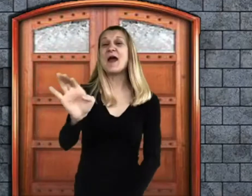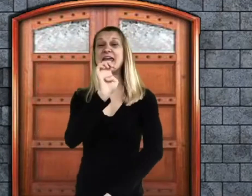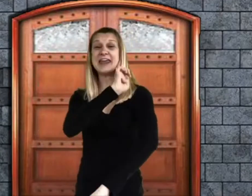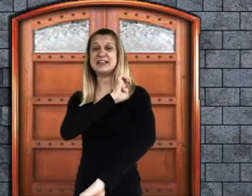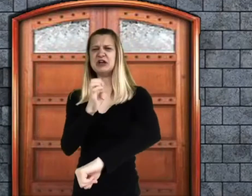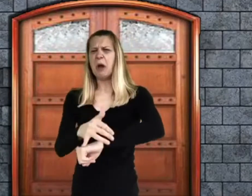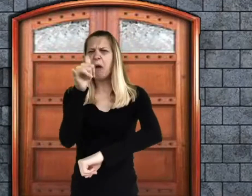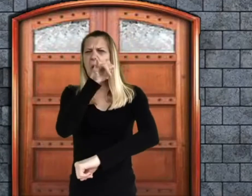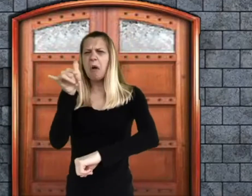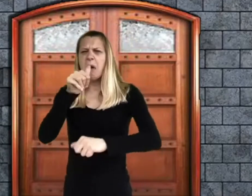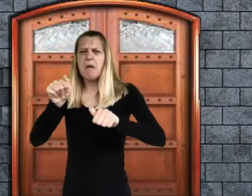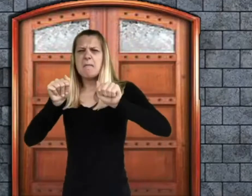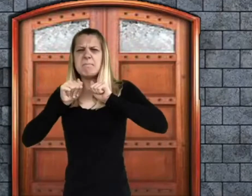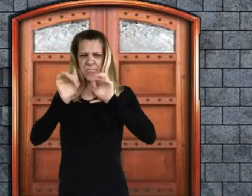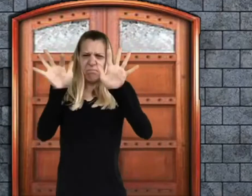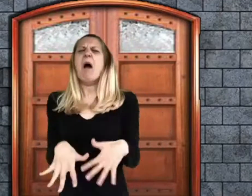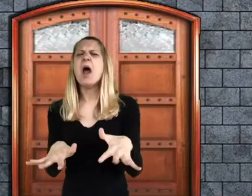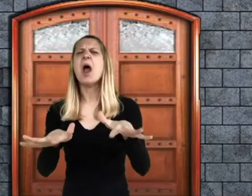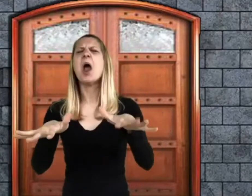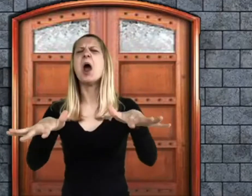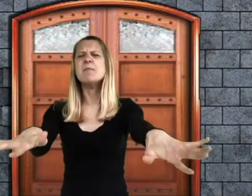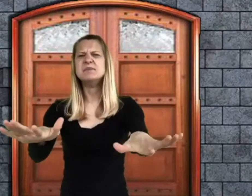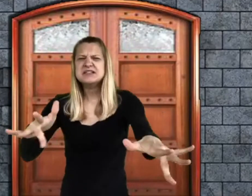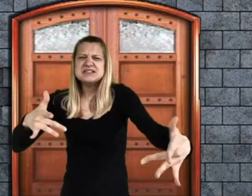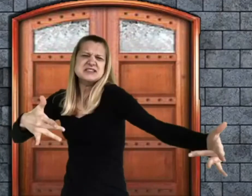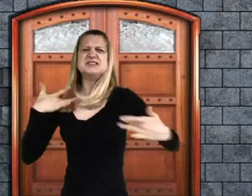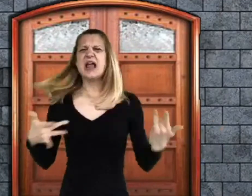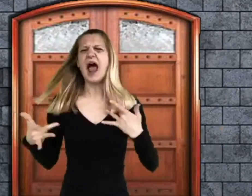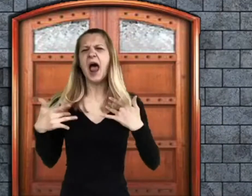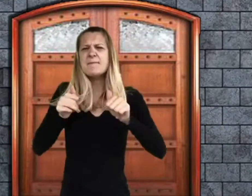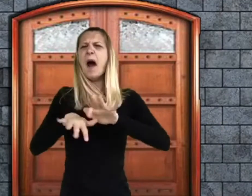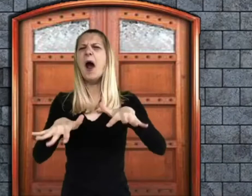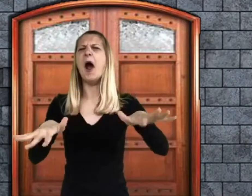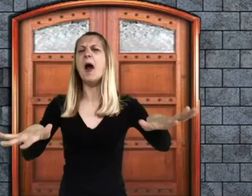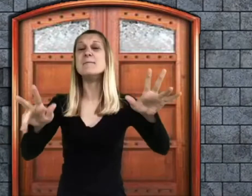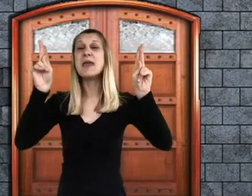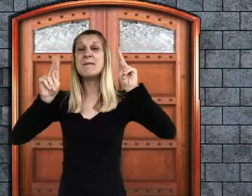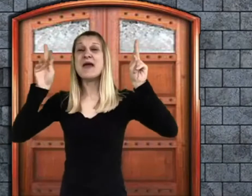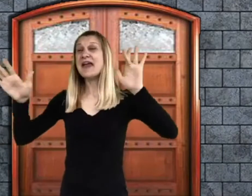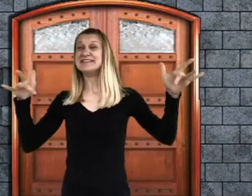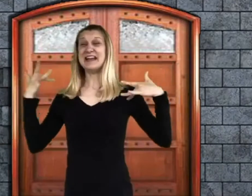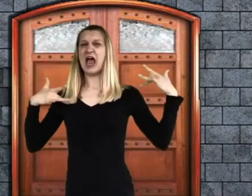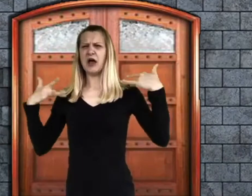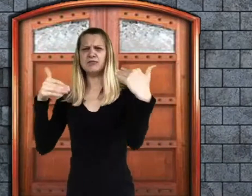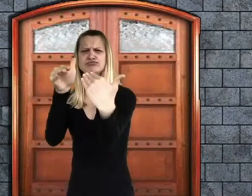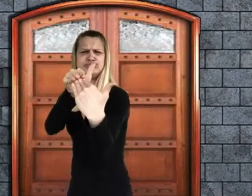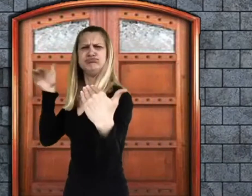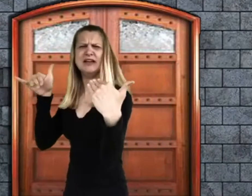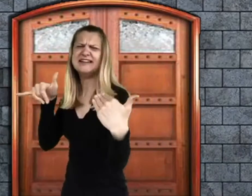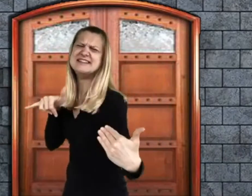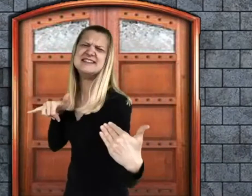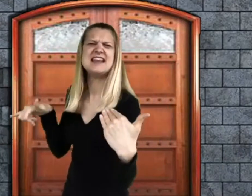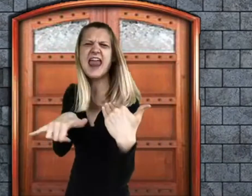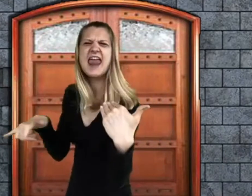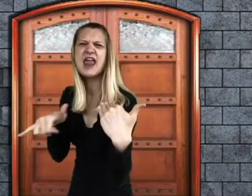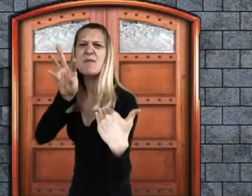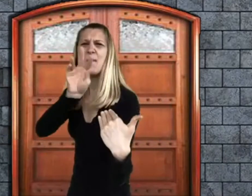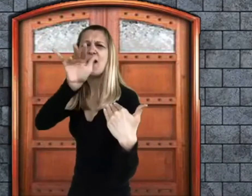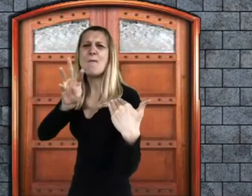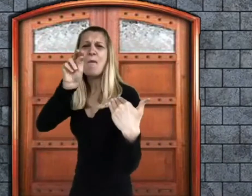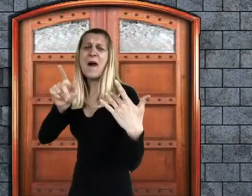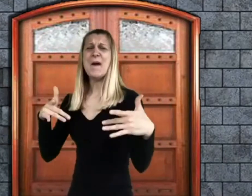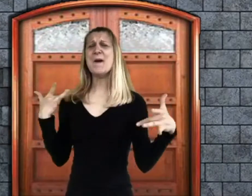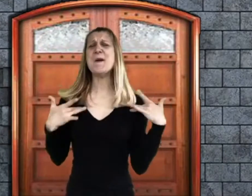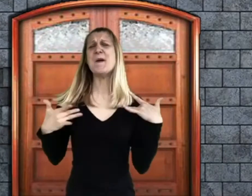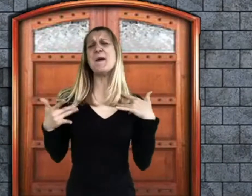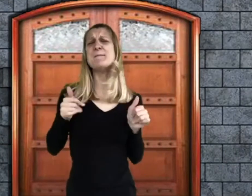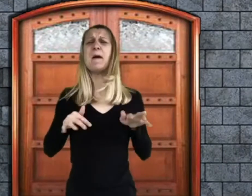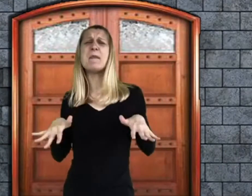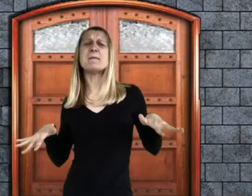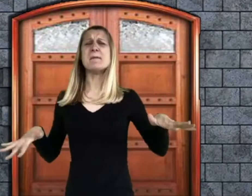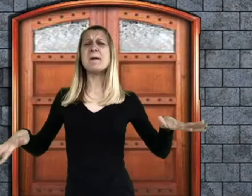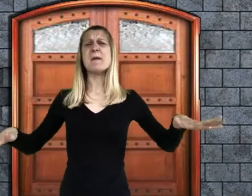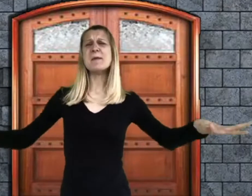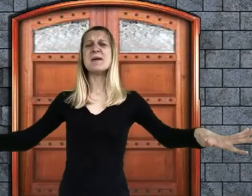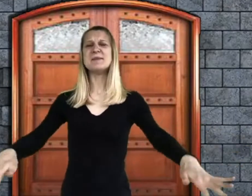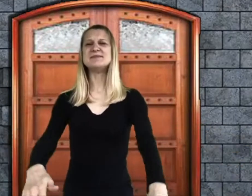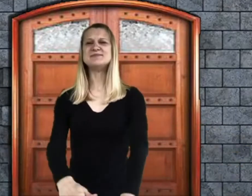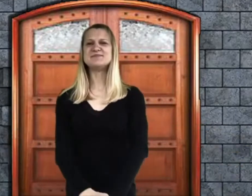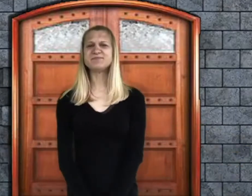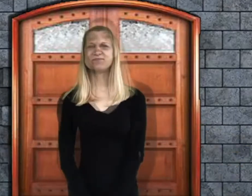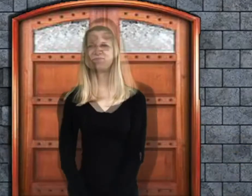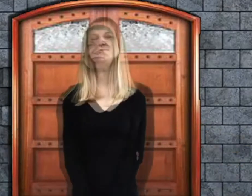Mr. Wonka was clearly just as excited as everybody else.